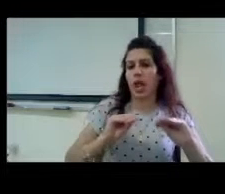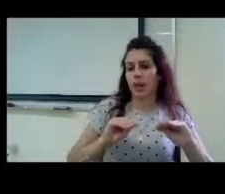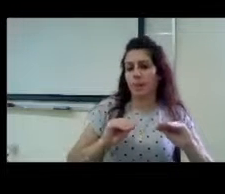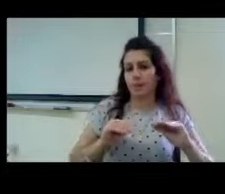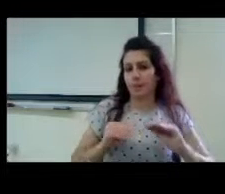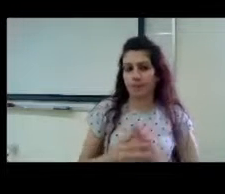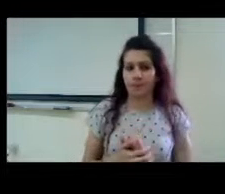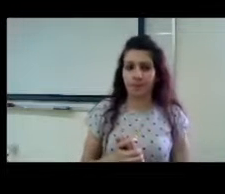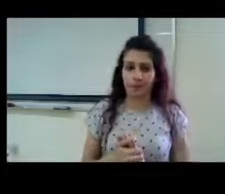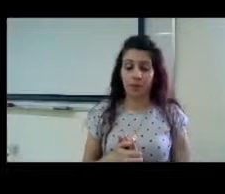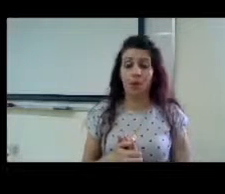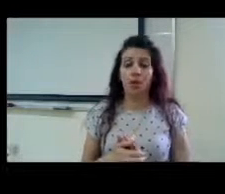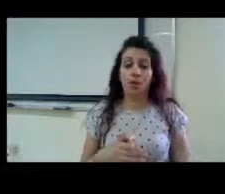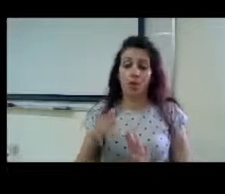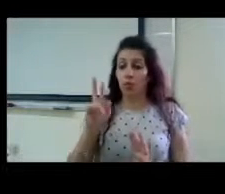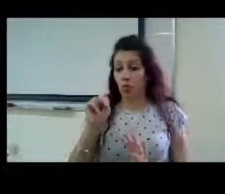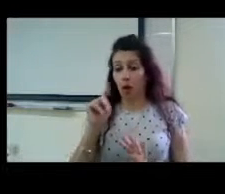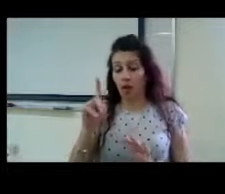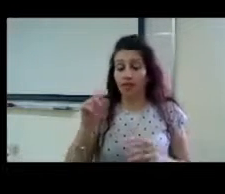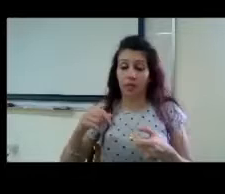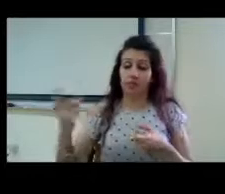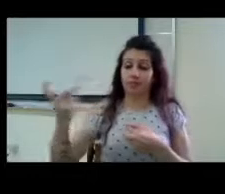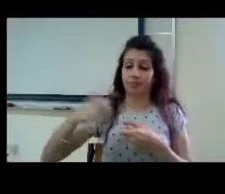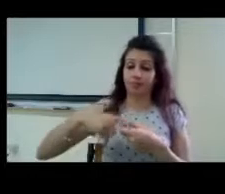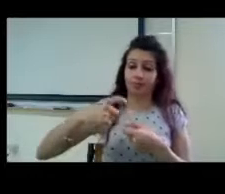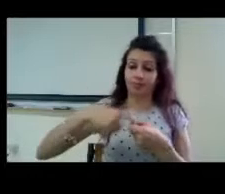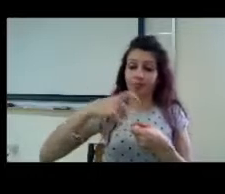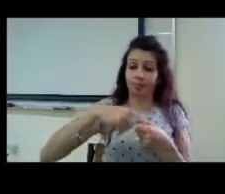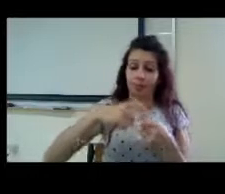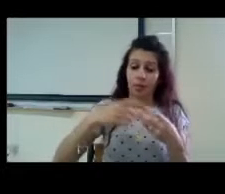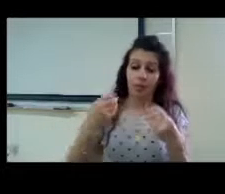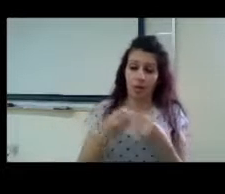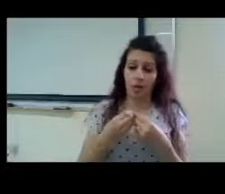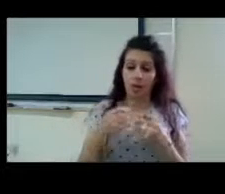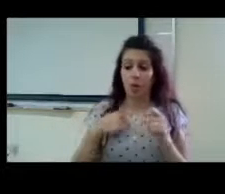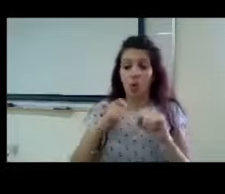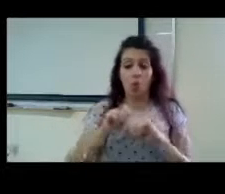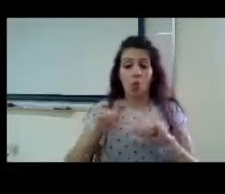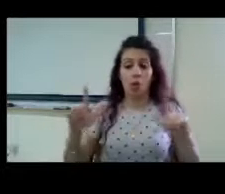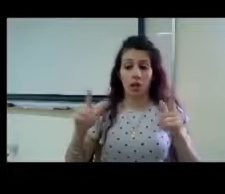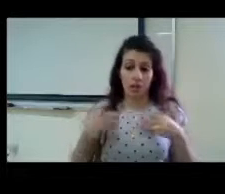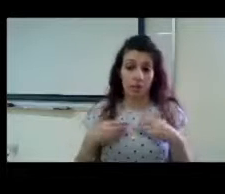expansion of access to quality education for Refugees is indeed among the